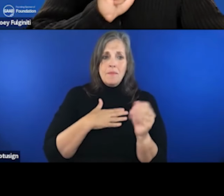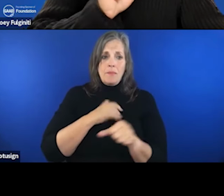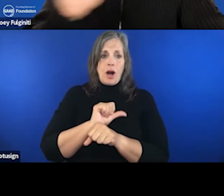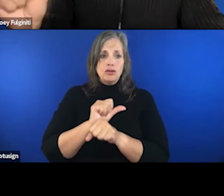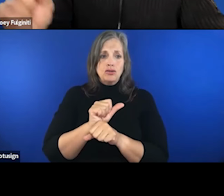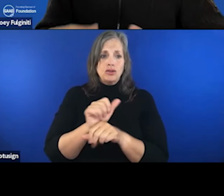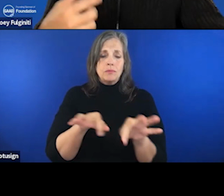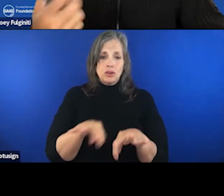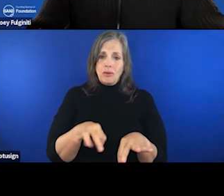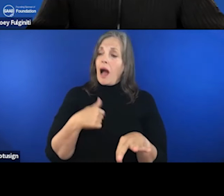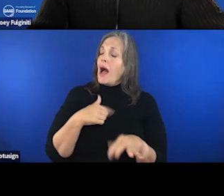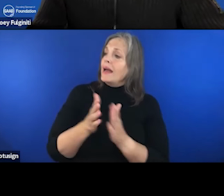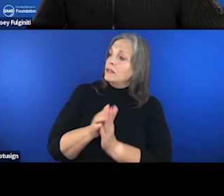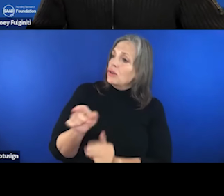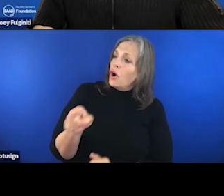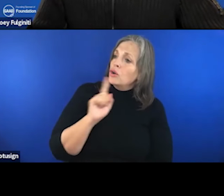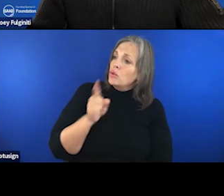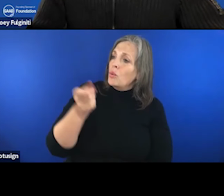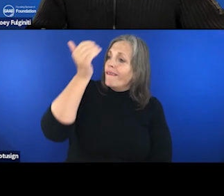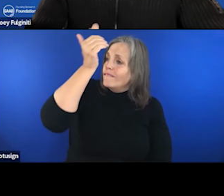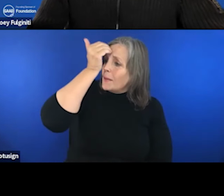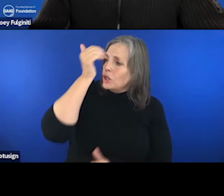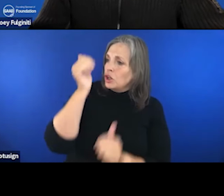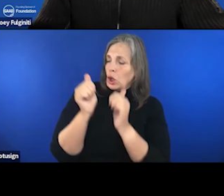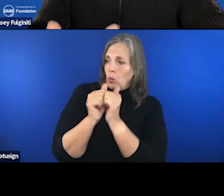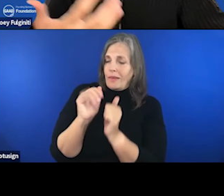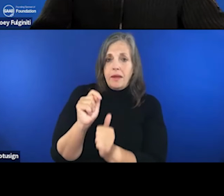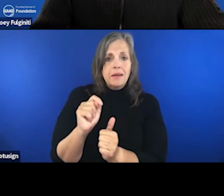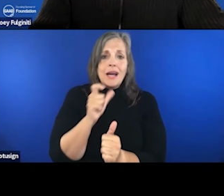familiar with it I I don't it doesn't have to be a must-have a lot of designers don't have it because